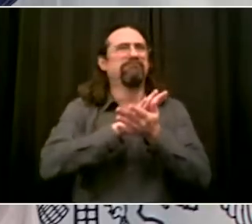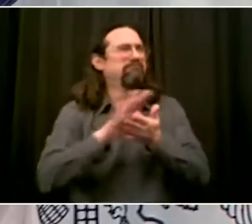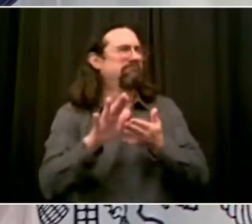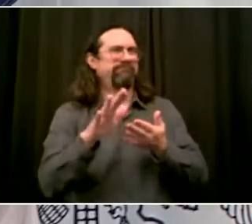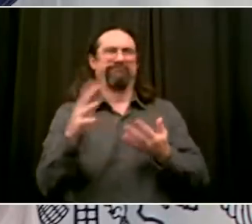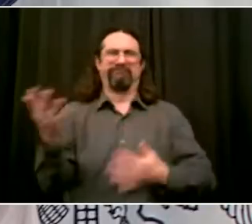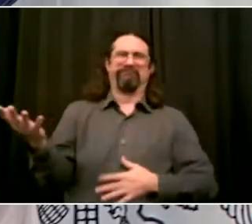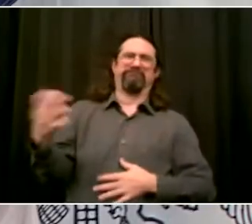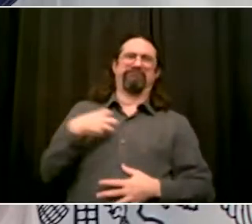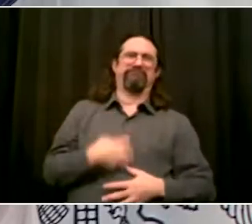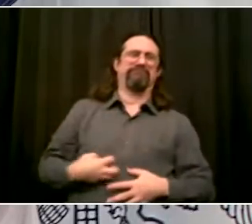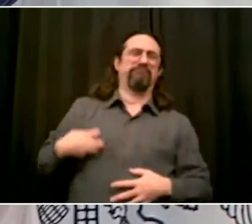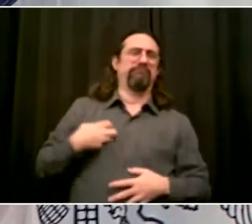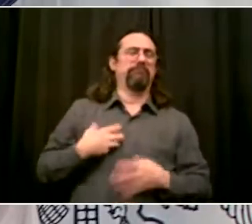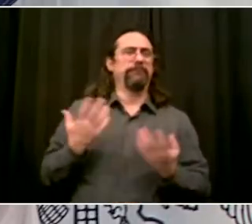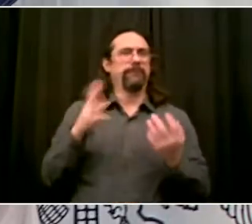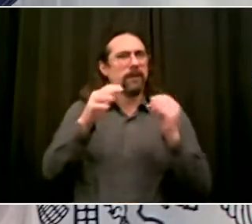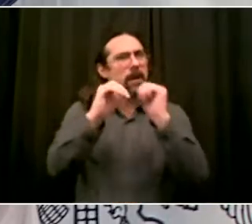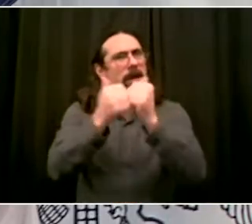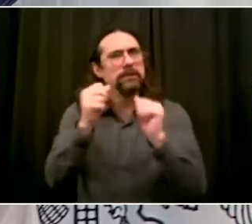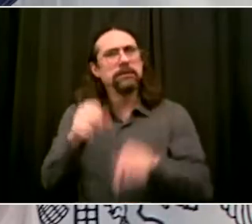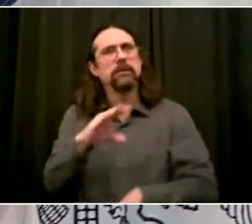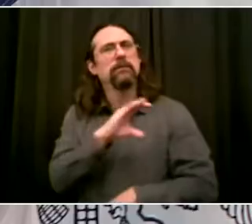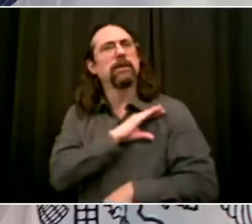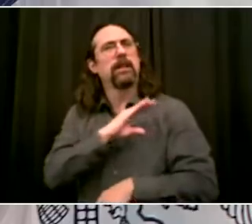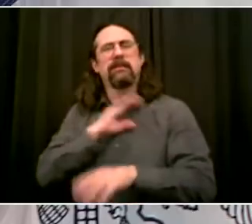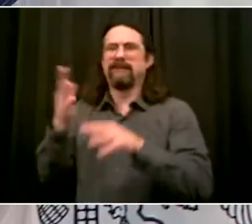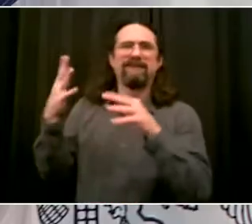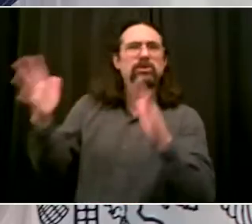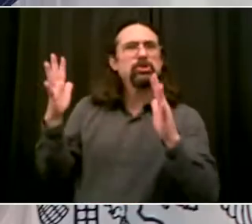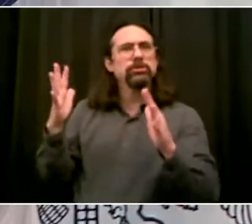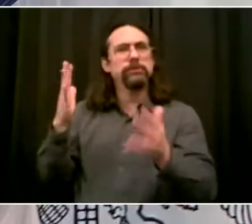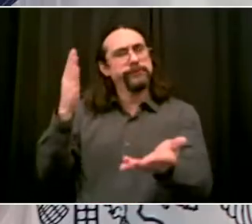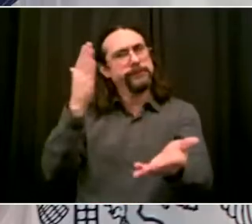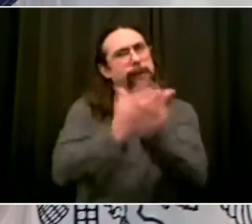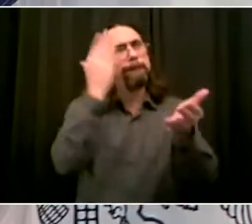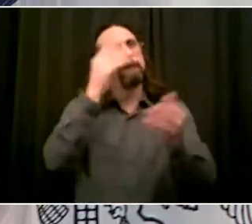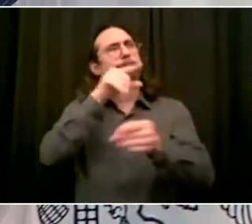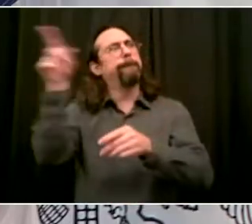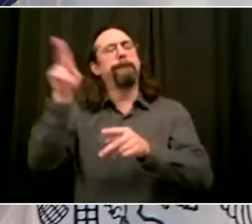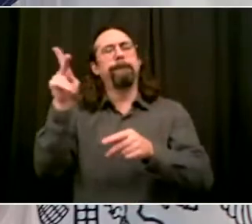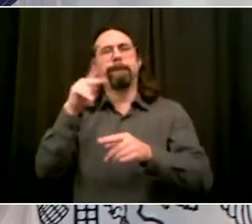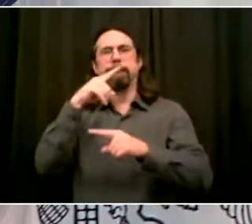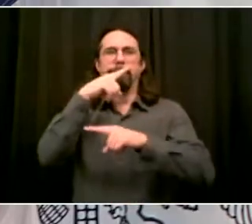SHOULD TELL THE NYPD THAT THEY SHOULD STEP UP ENFORCEMENT. WE'RE GOING TO WORK WITH MTA,